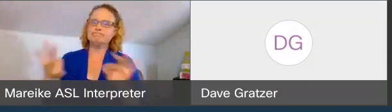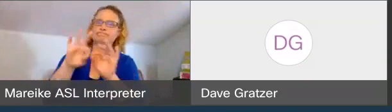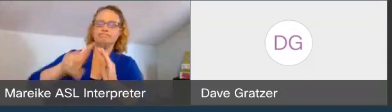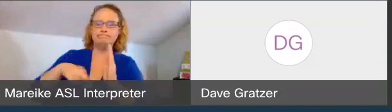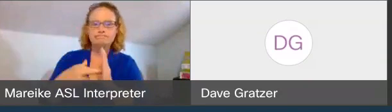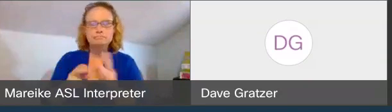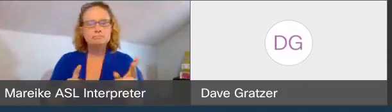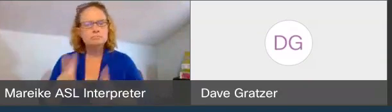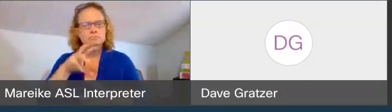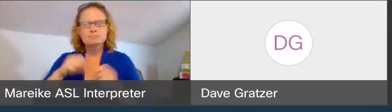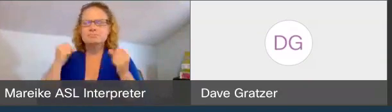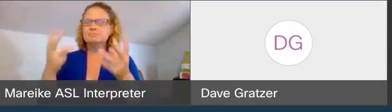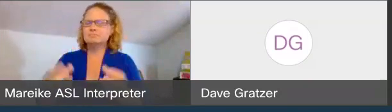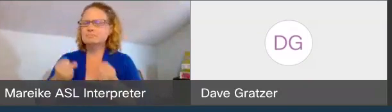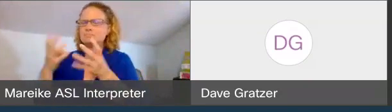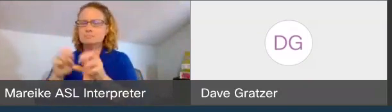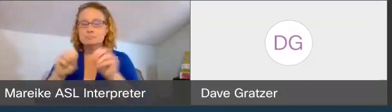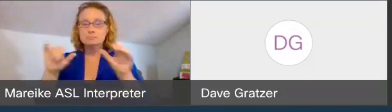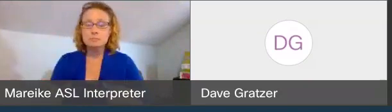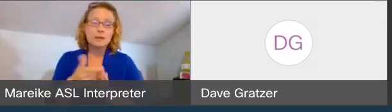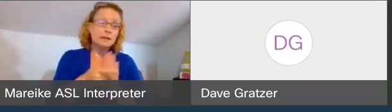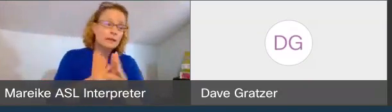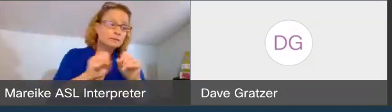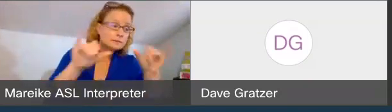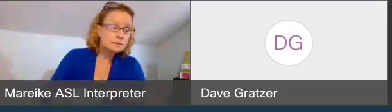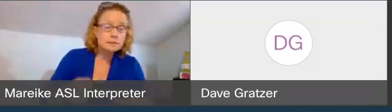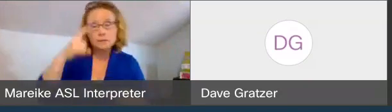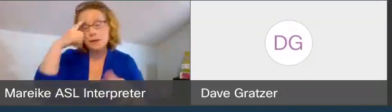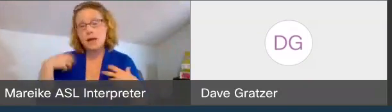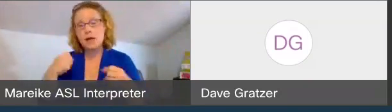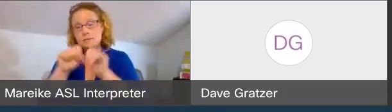so many systems from the legal systems to the mental health systems, the shelter systems,